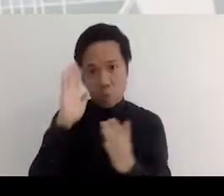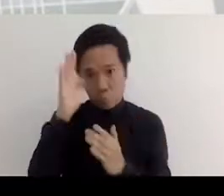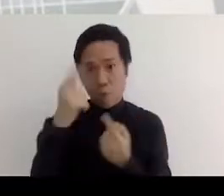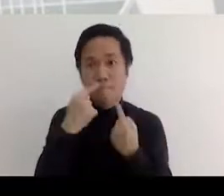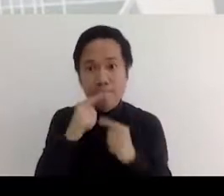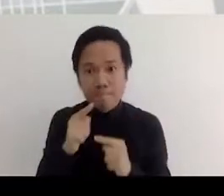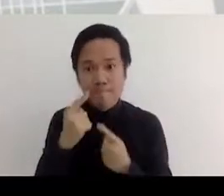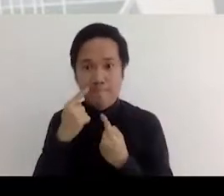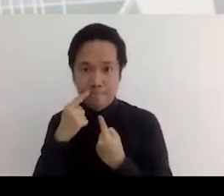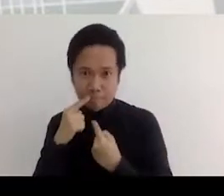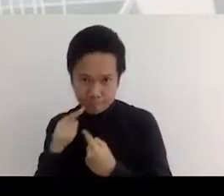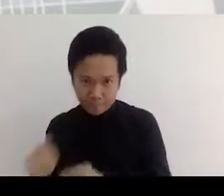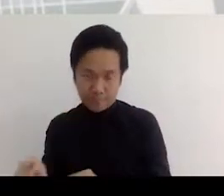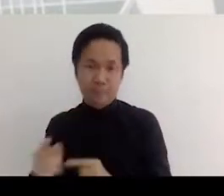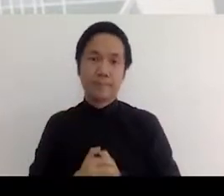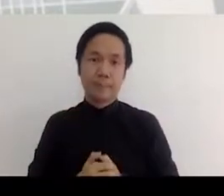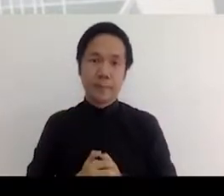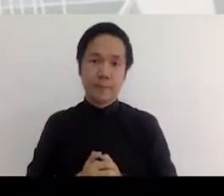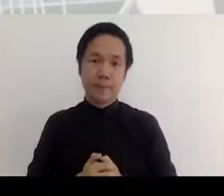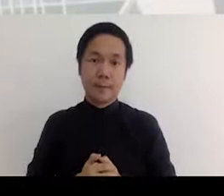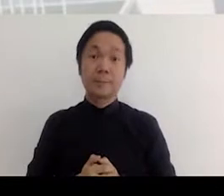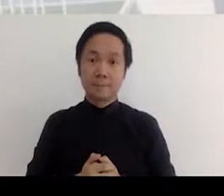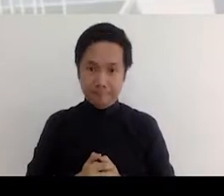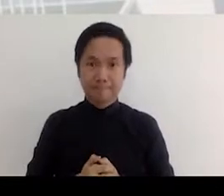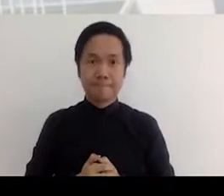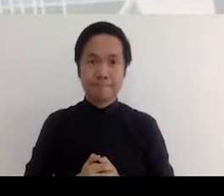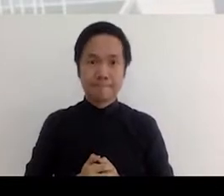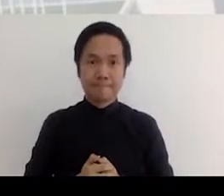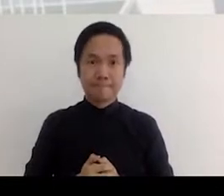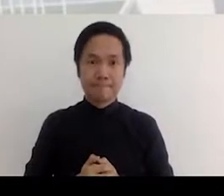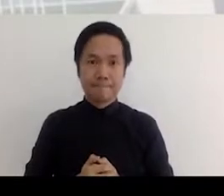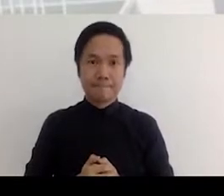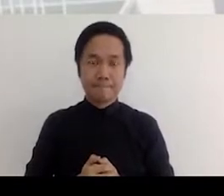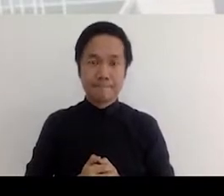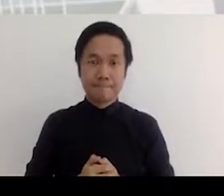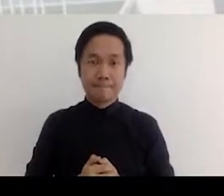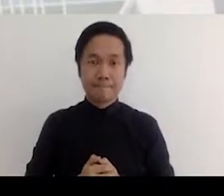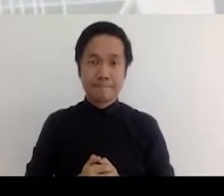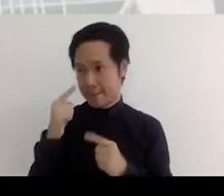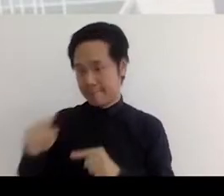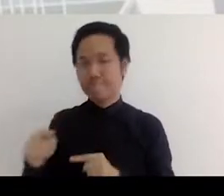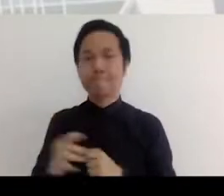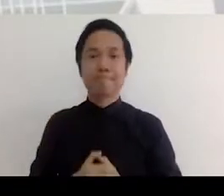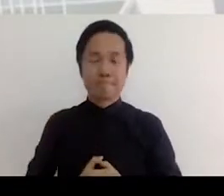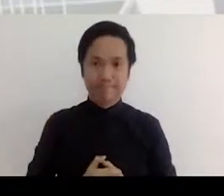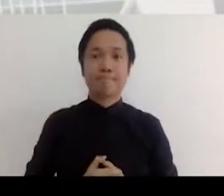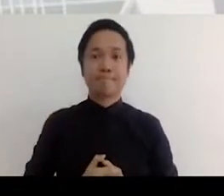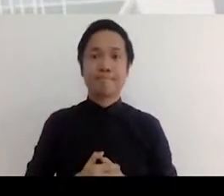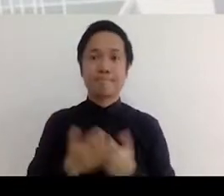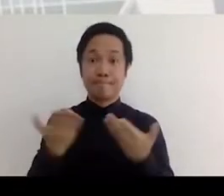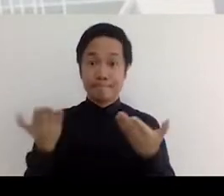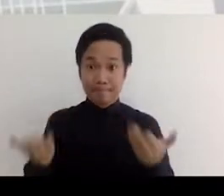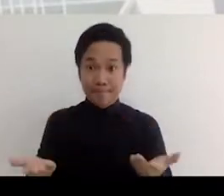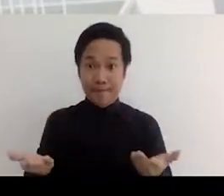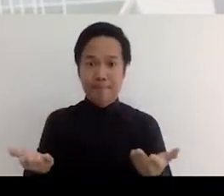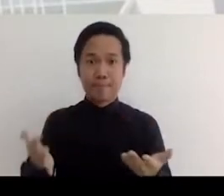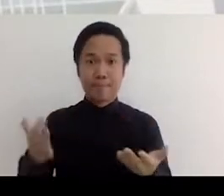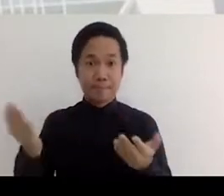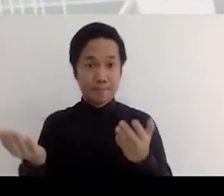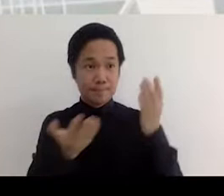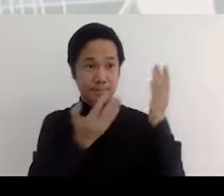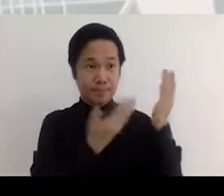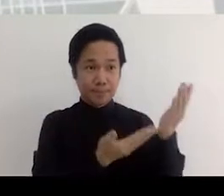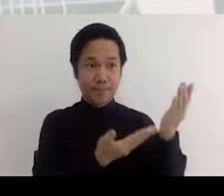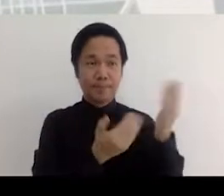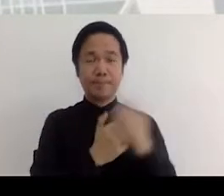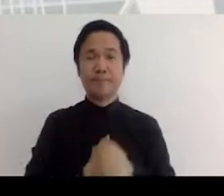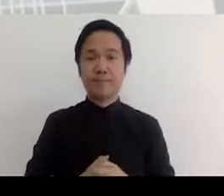Senator Monthian Buntan who is a Senator of the Parliament of Thailand and Member of the Committee on the Rights of Persons with Disabilities.